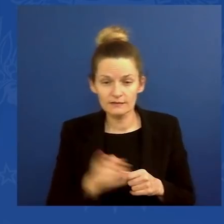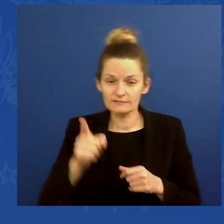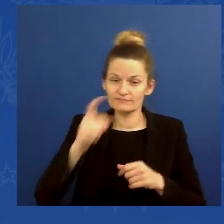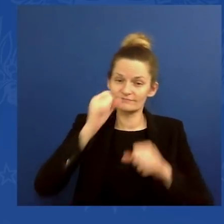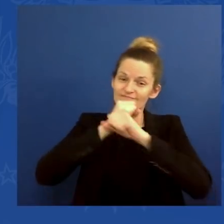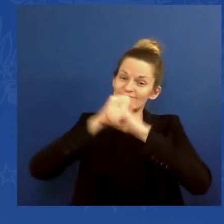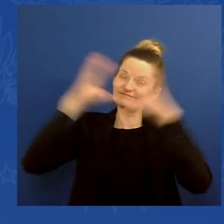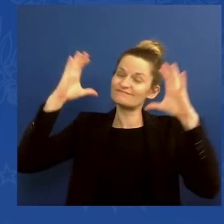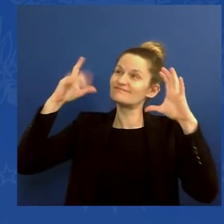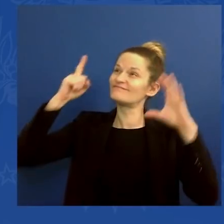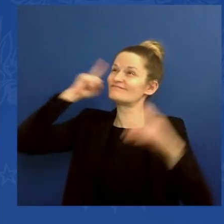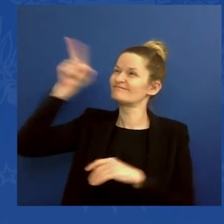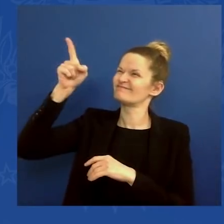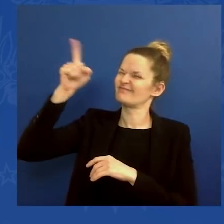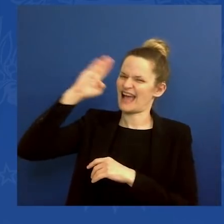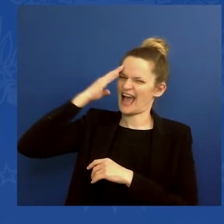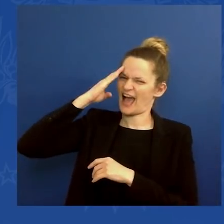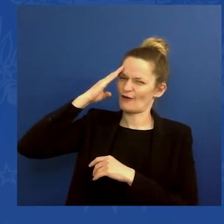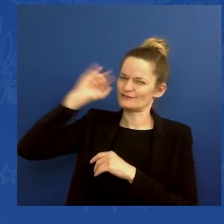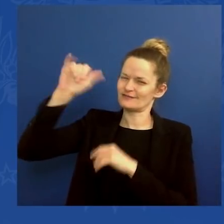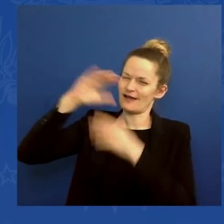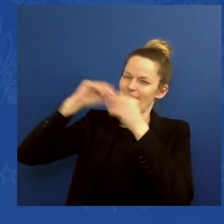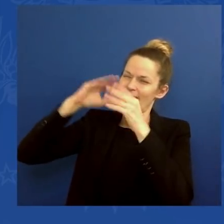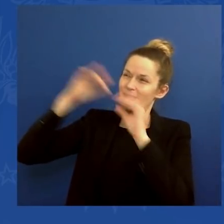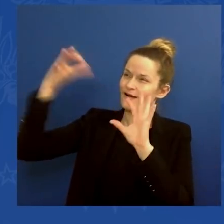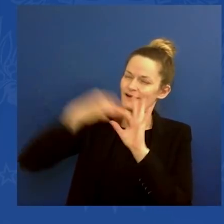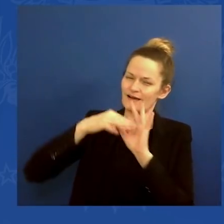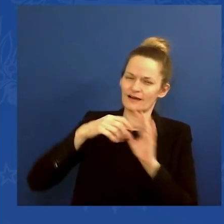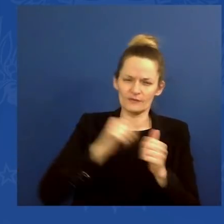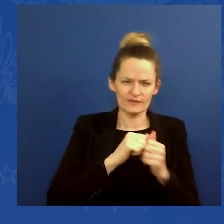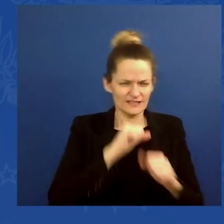All the troubles they've been through, they have never, ever, ever quit.